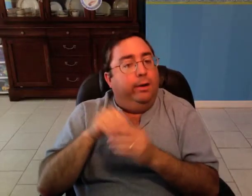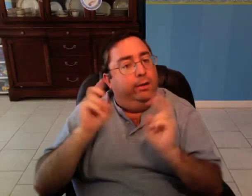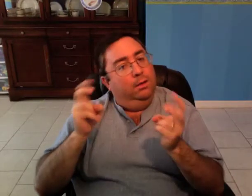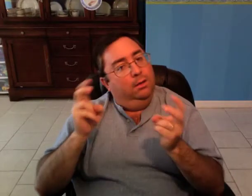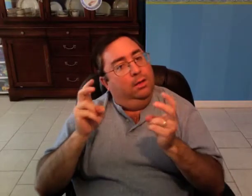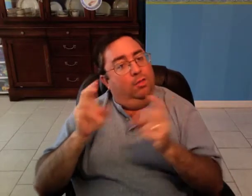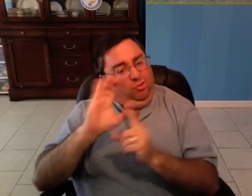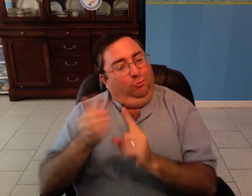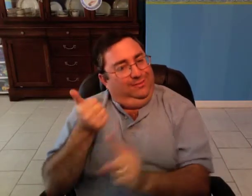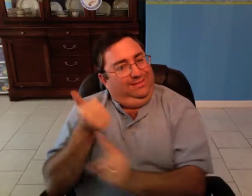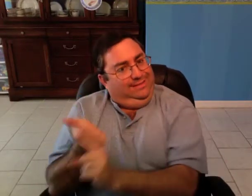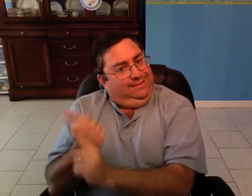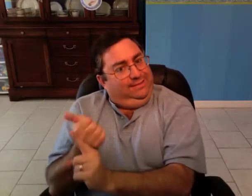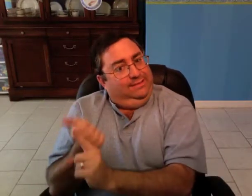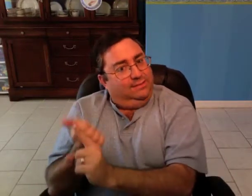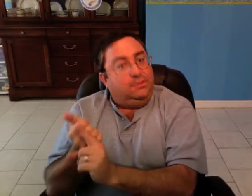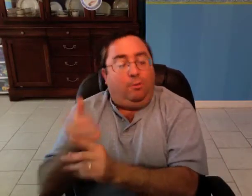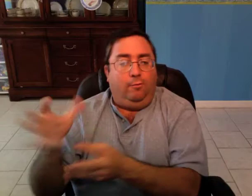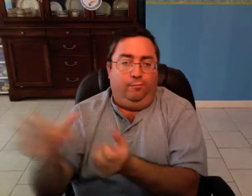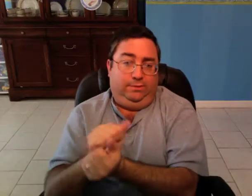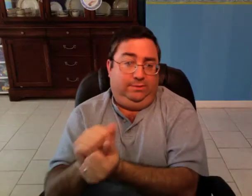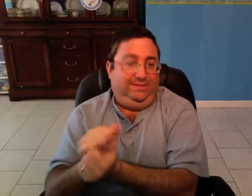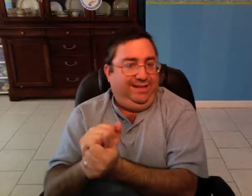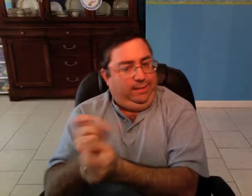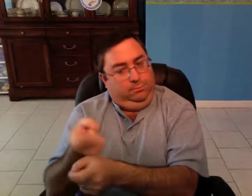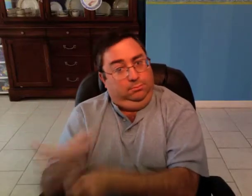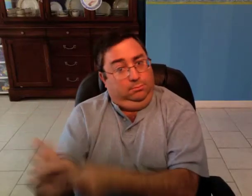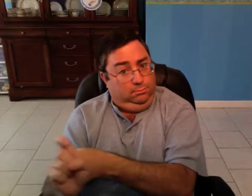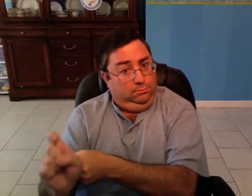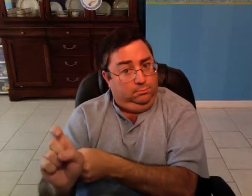everything is fine, but if you look within, you will see that the culture itself is "damaged".